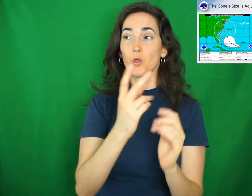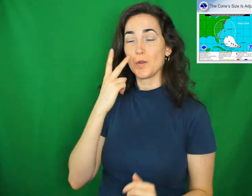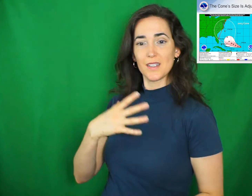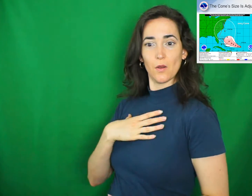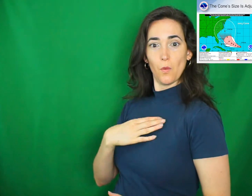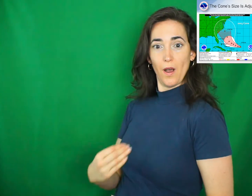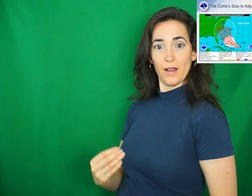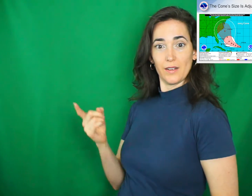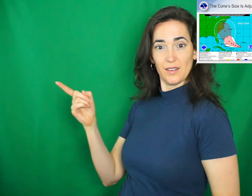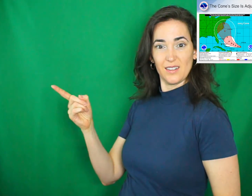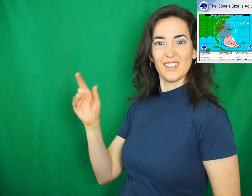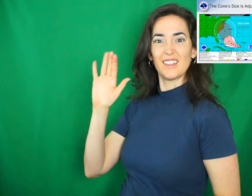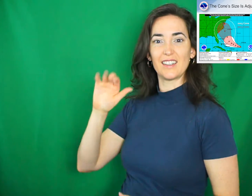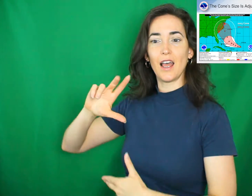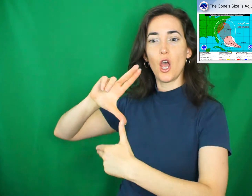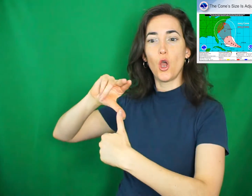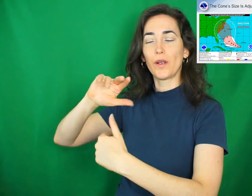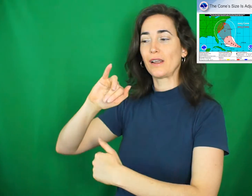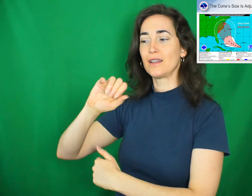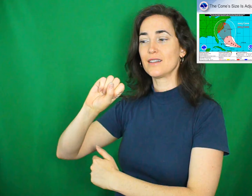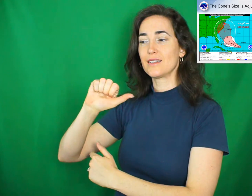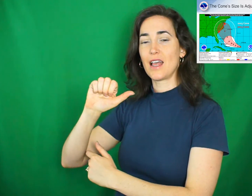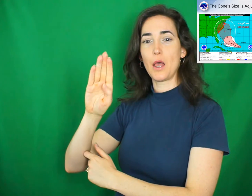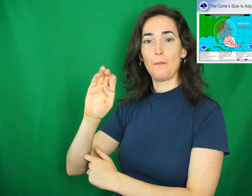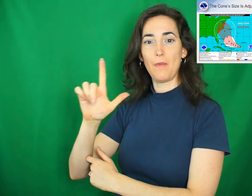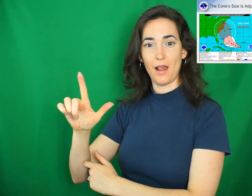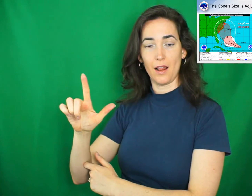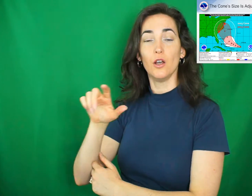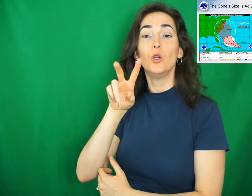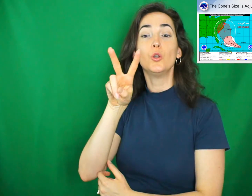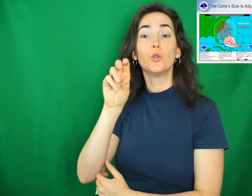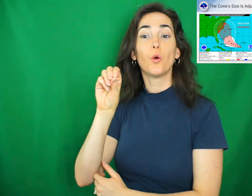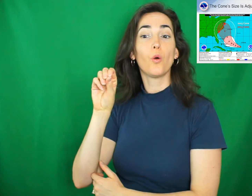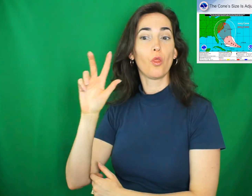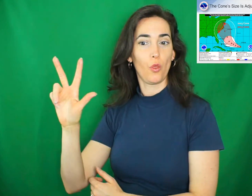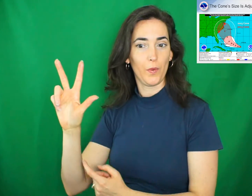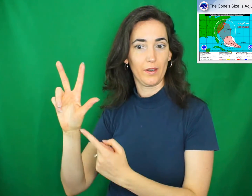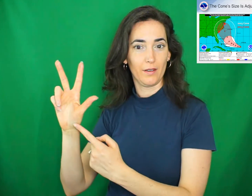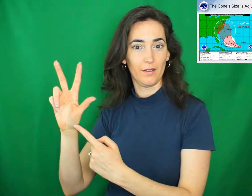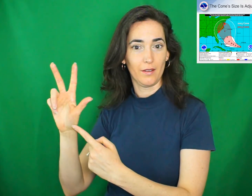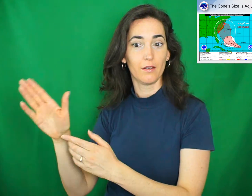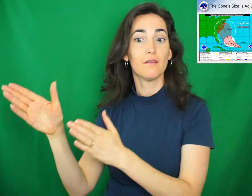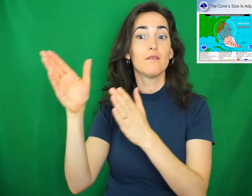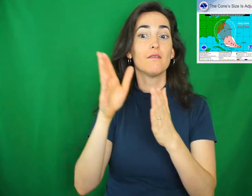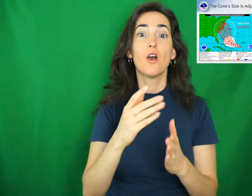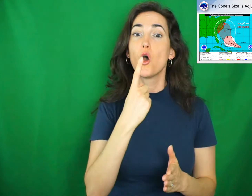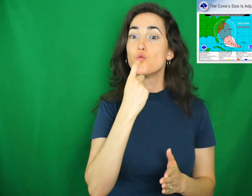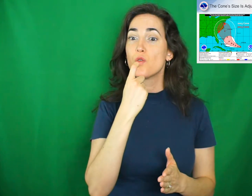If we overlay the cone from the 2015 season, you can see there was a substantial reduction in the size of the cone.